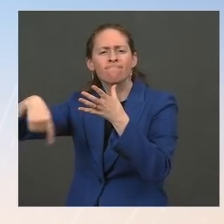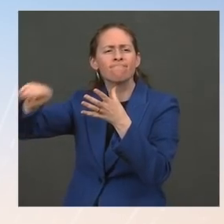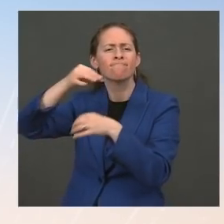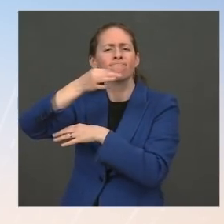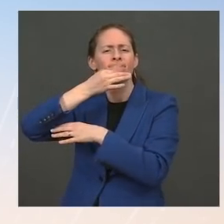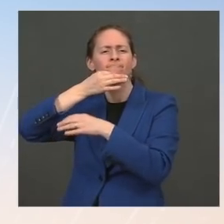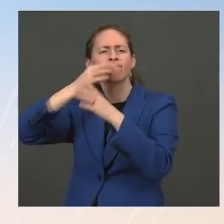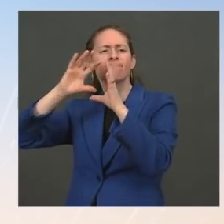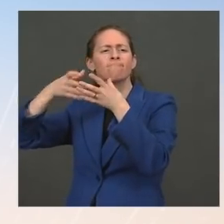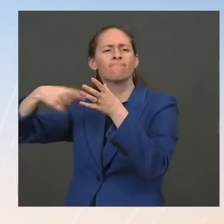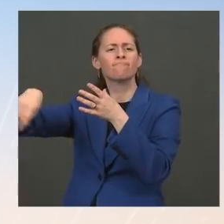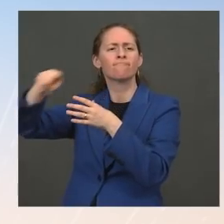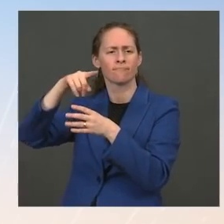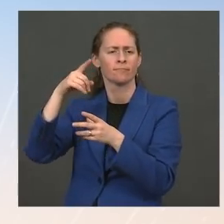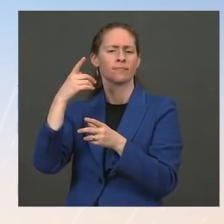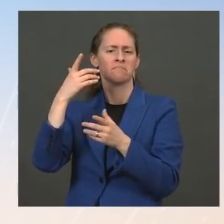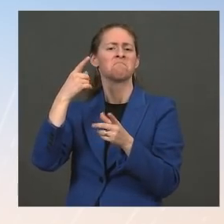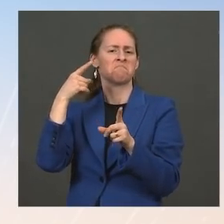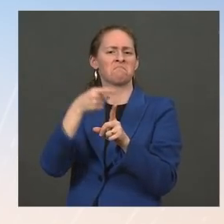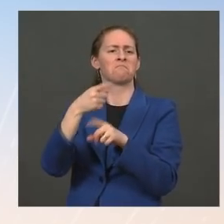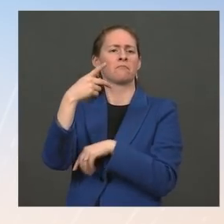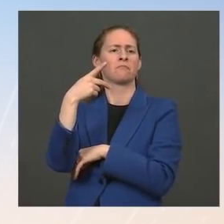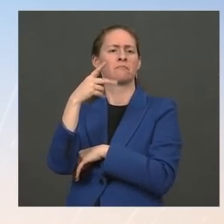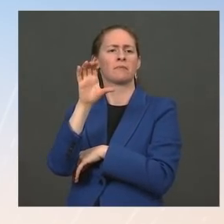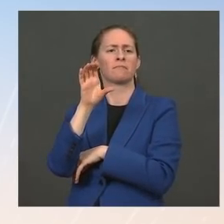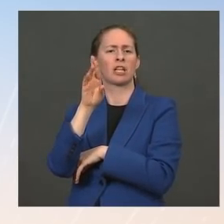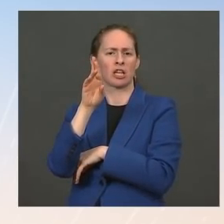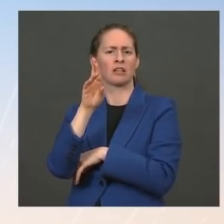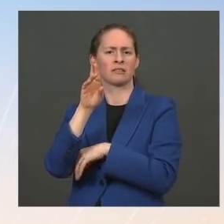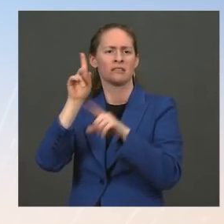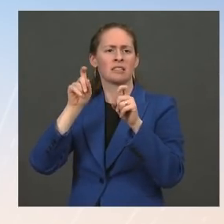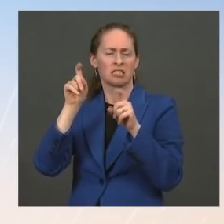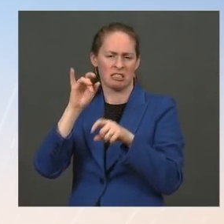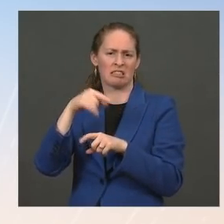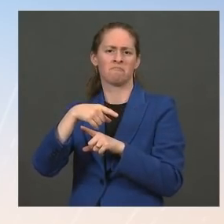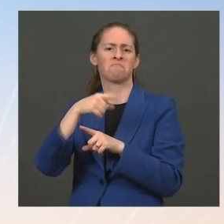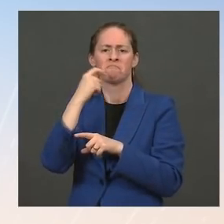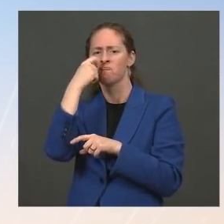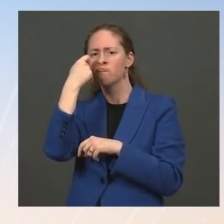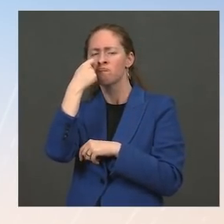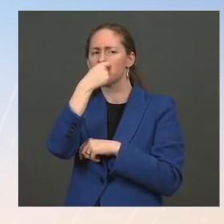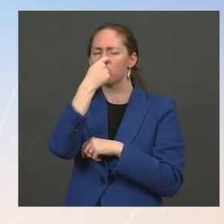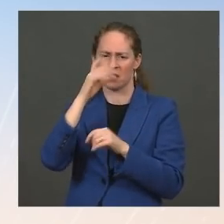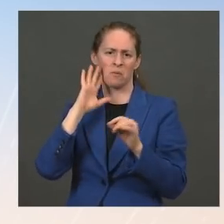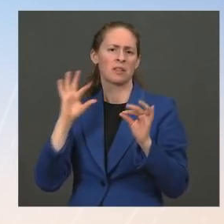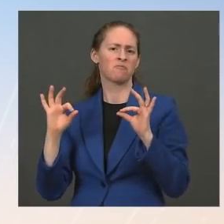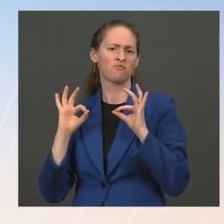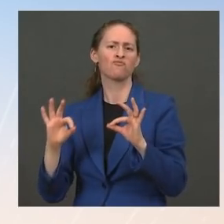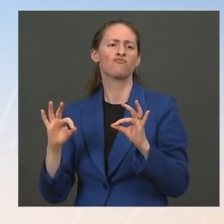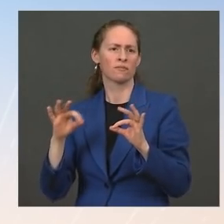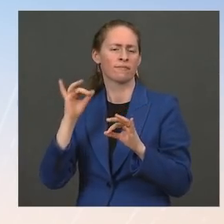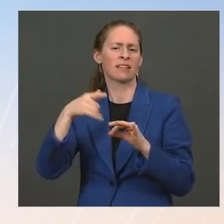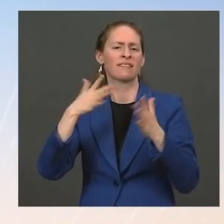and antigen tests, widely used in the U.S., show a low likelihood of being impacted and continue to work. That is encouraging,